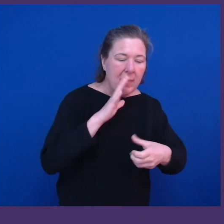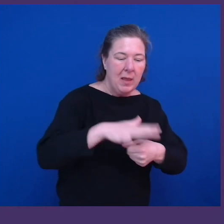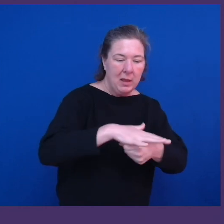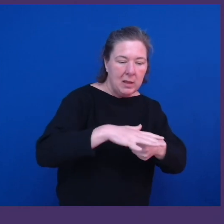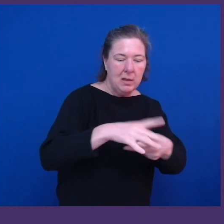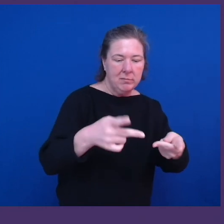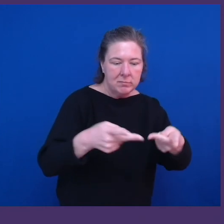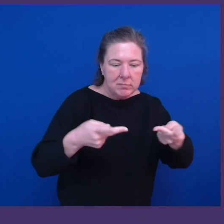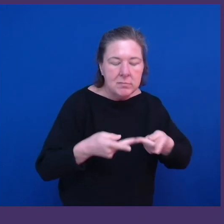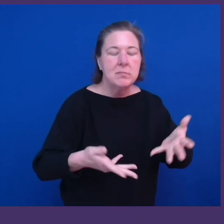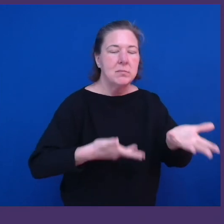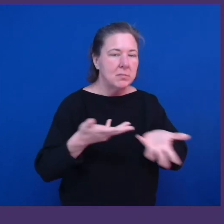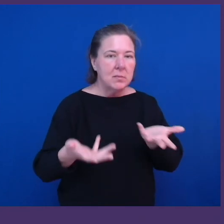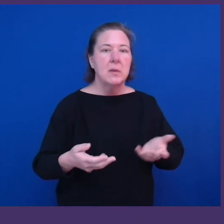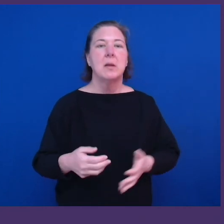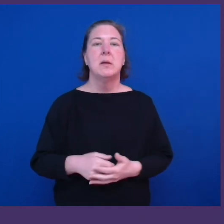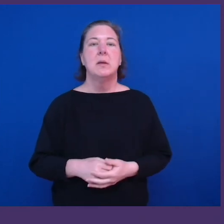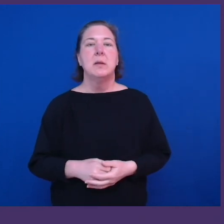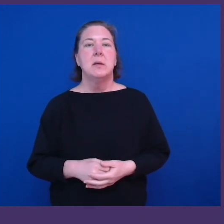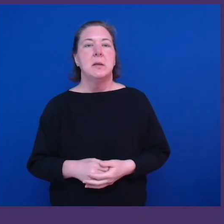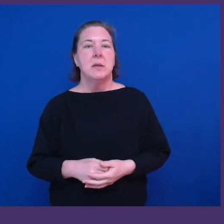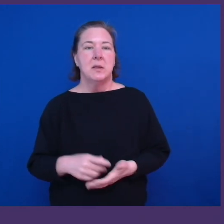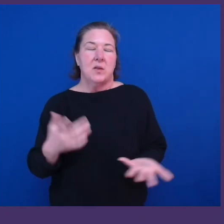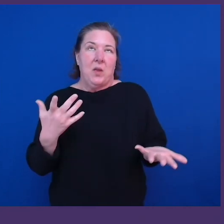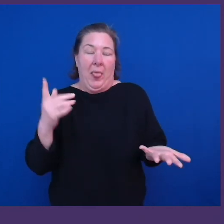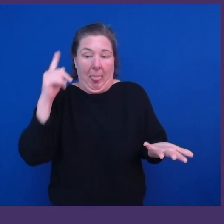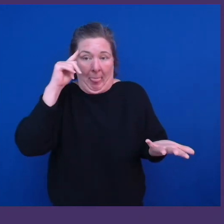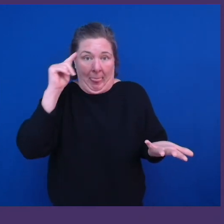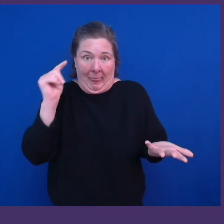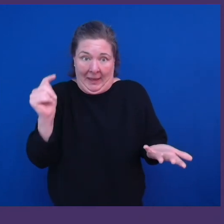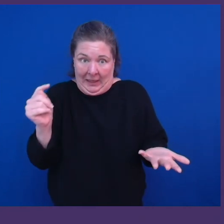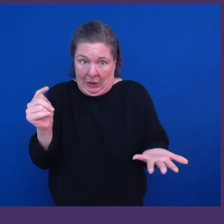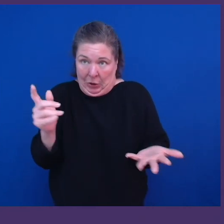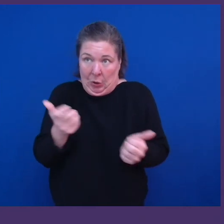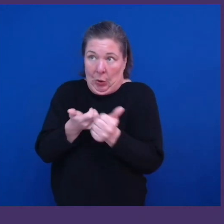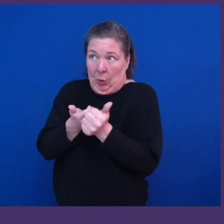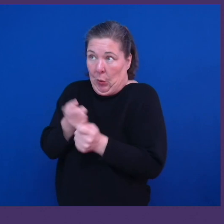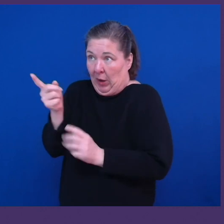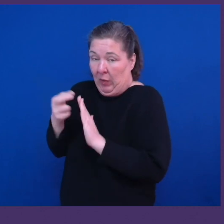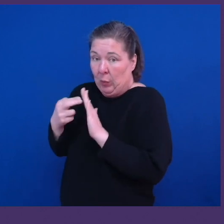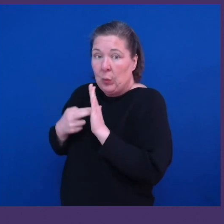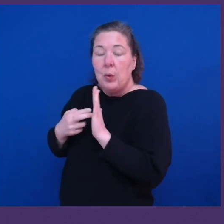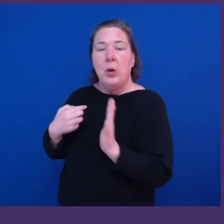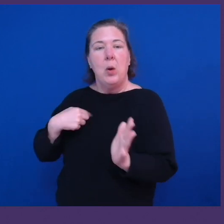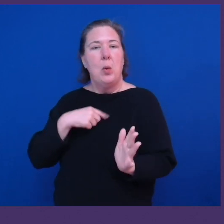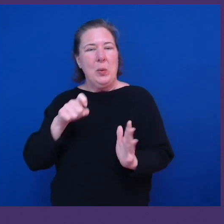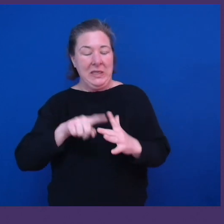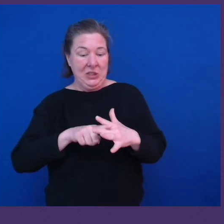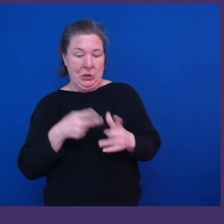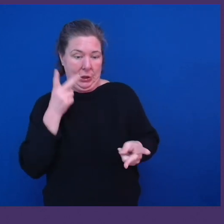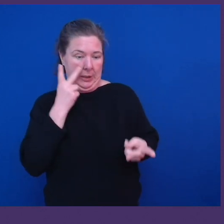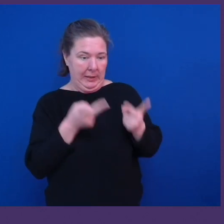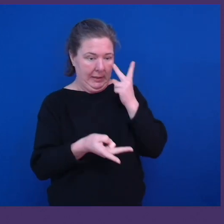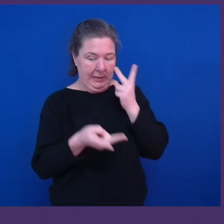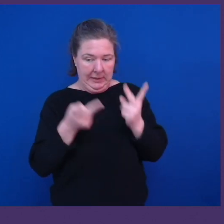So, in theory, according to what the rule says, we should start seeing state and local governments begin